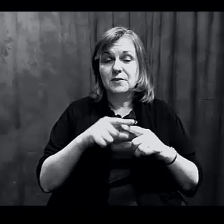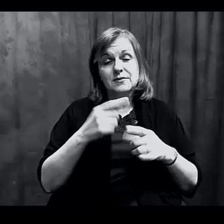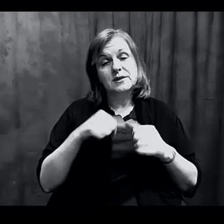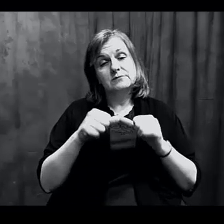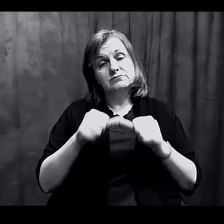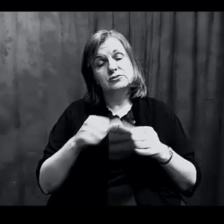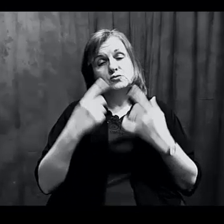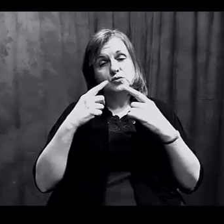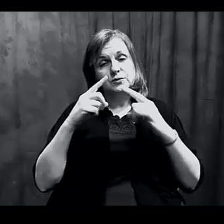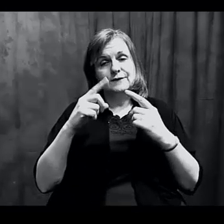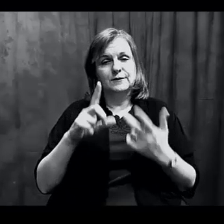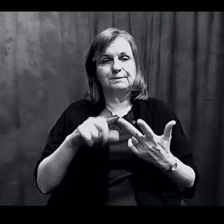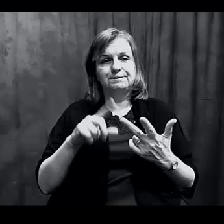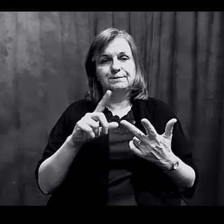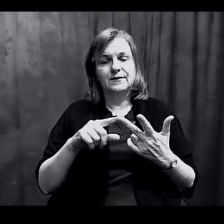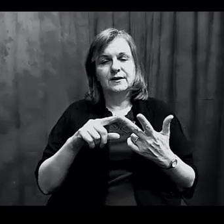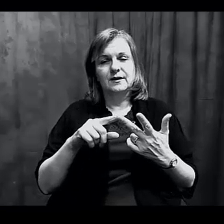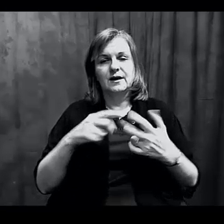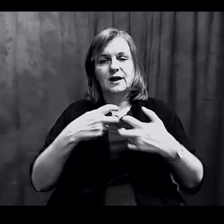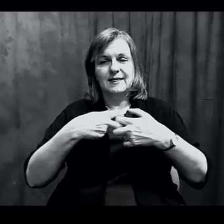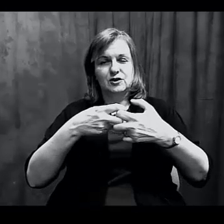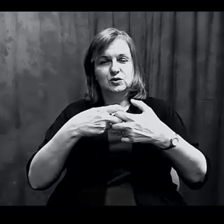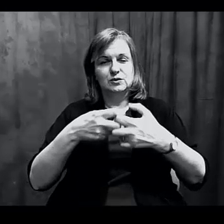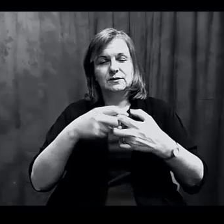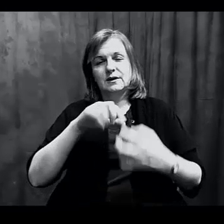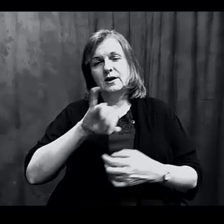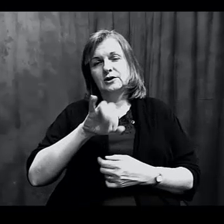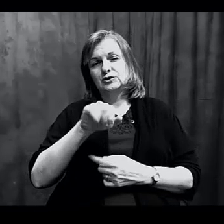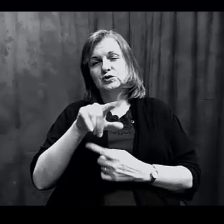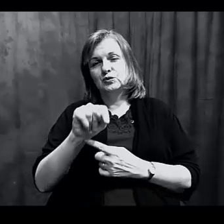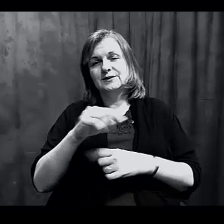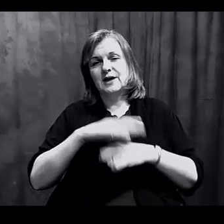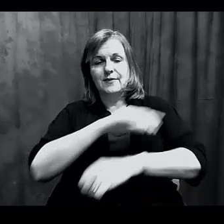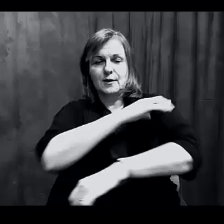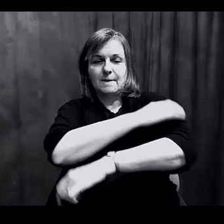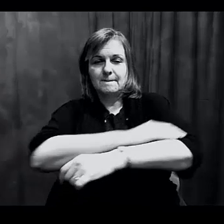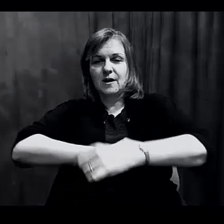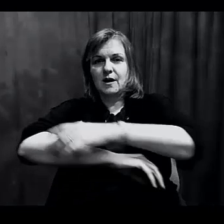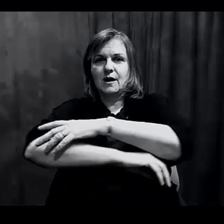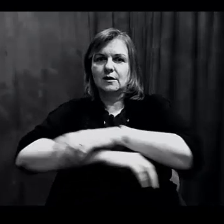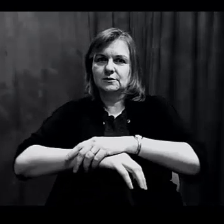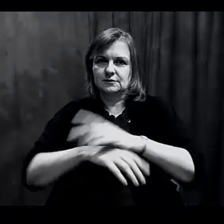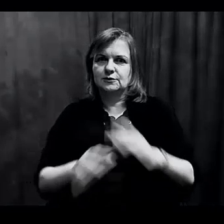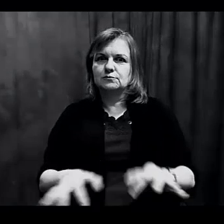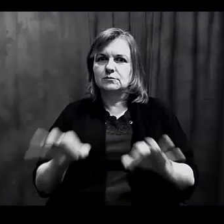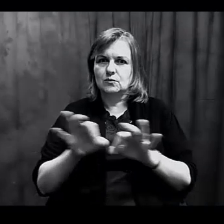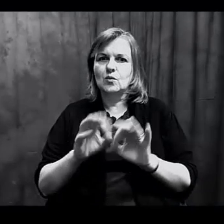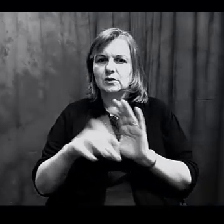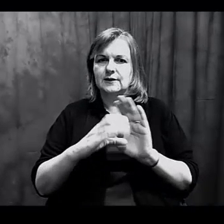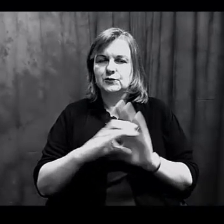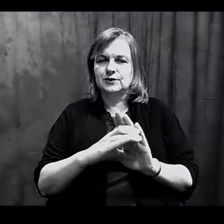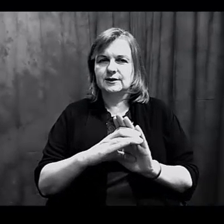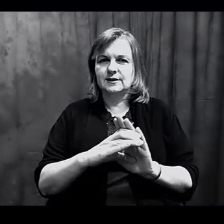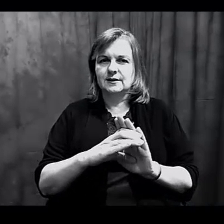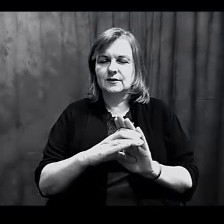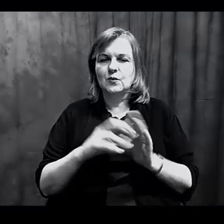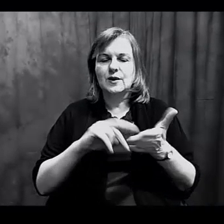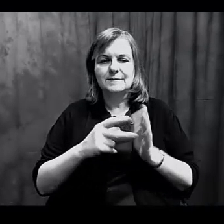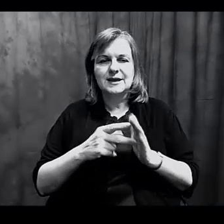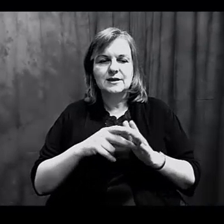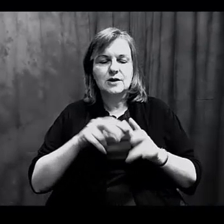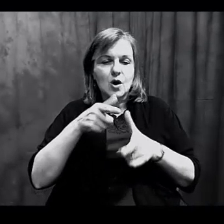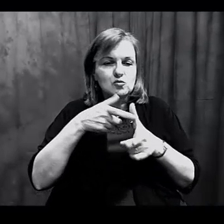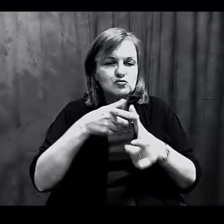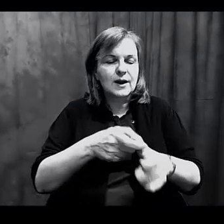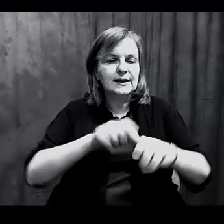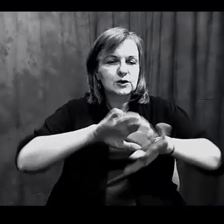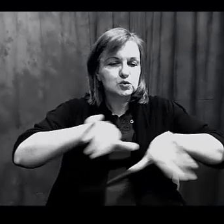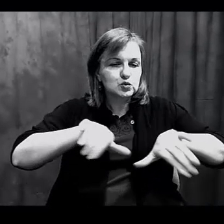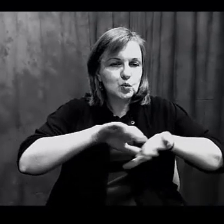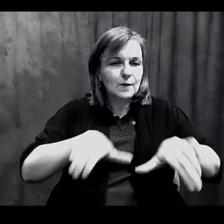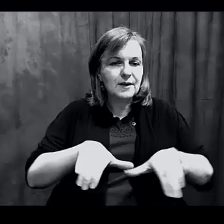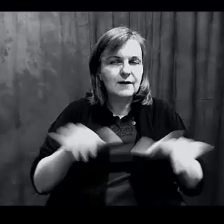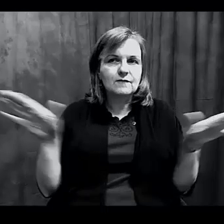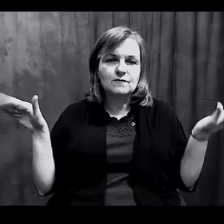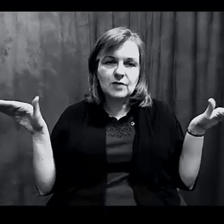not just those lines on the outside of a body but internal division of structures. Exoskeleton huge!! gives them supported structures even